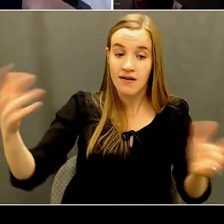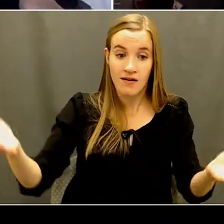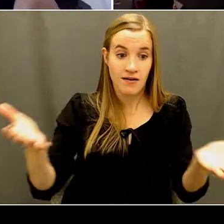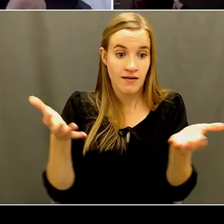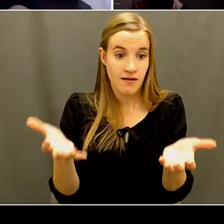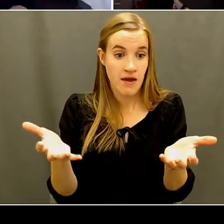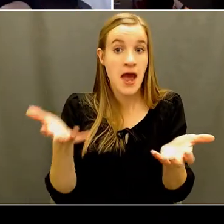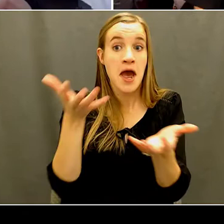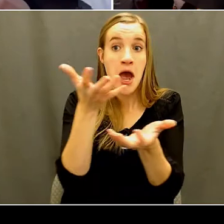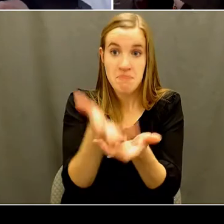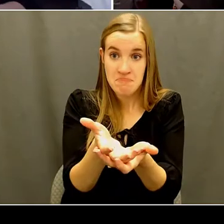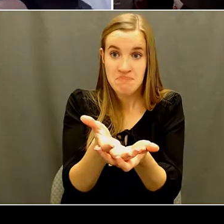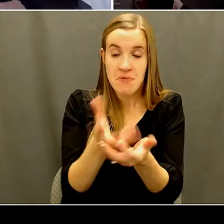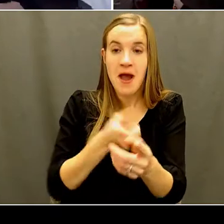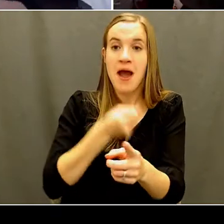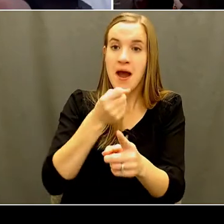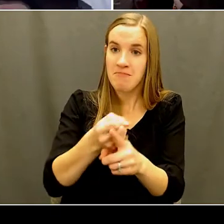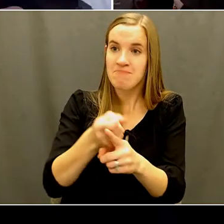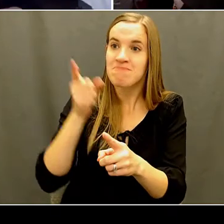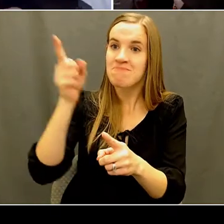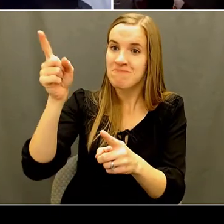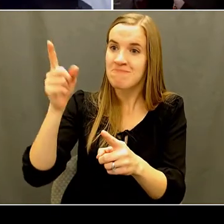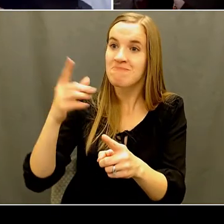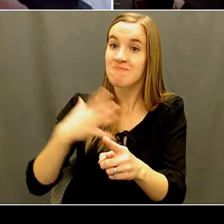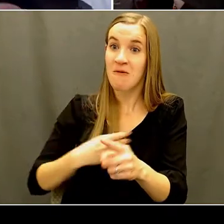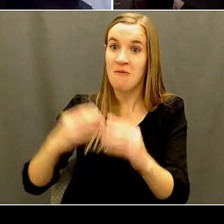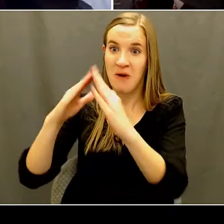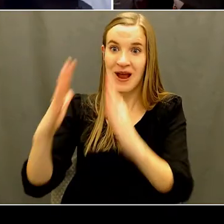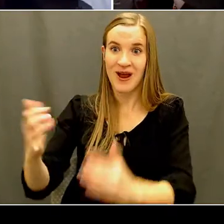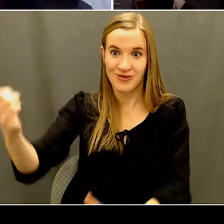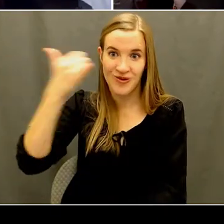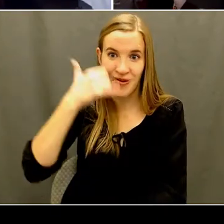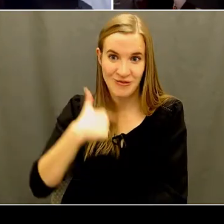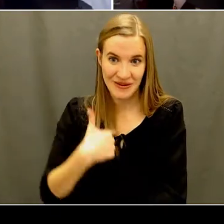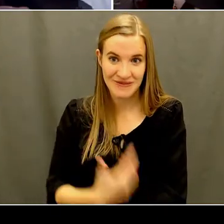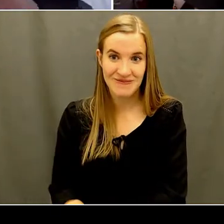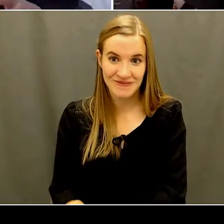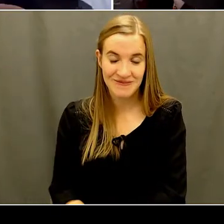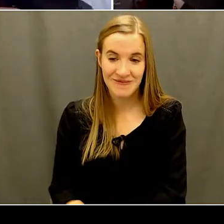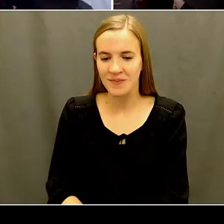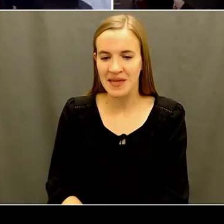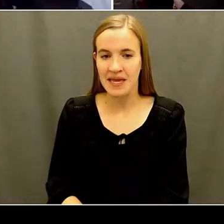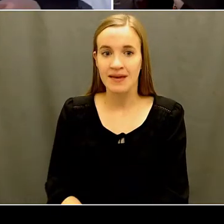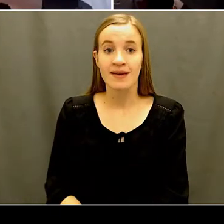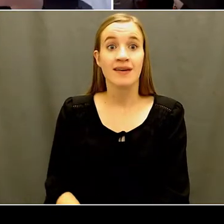he had someone who was a Senior Advisor to the President focused on disability